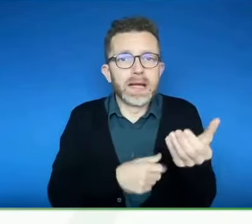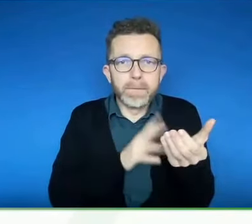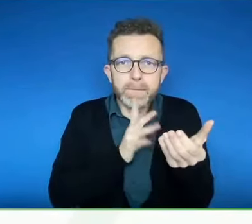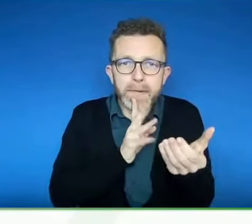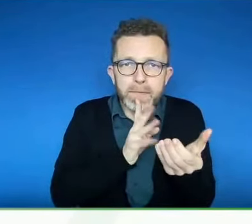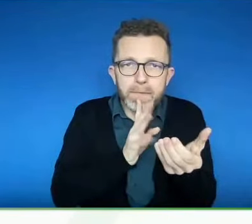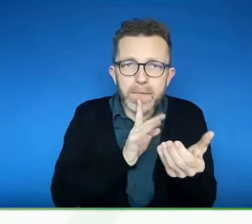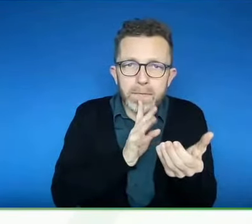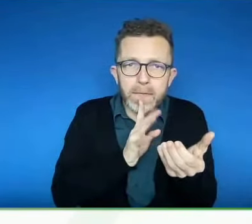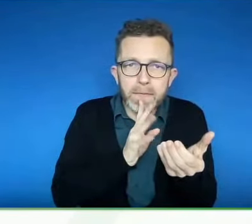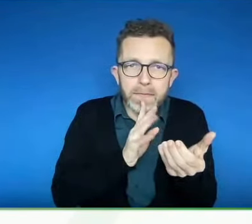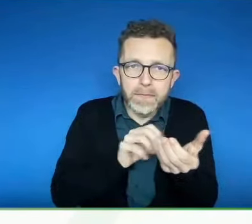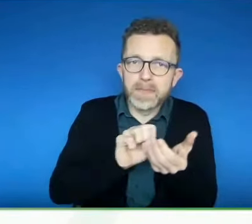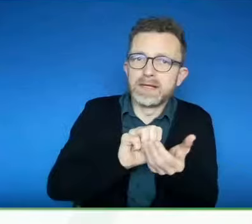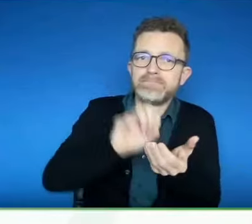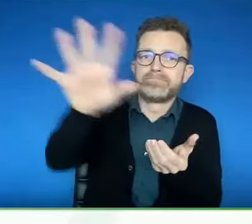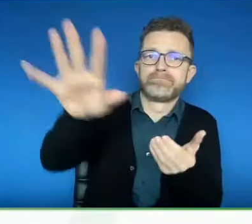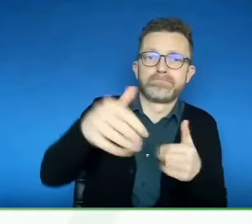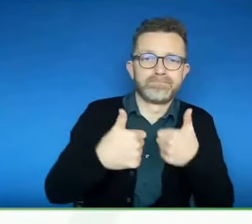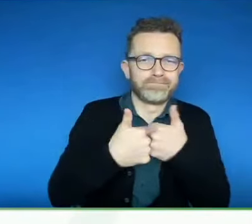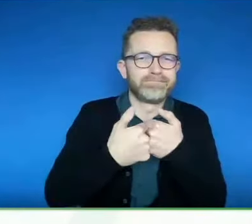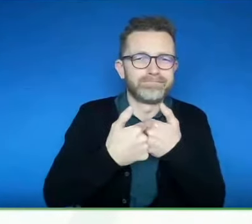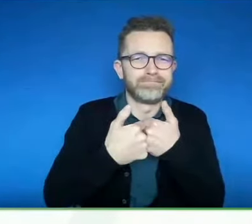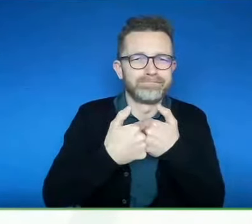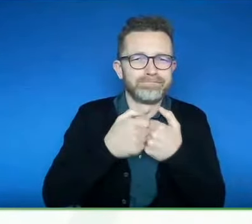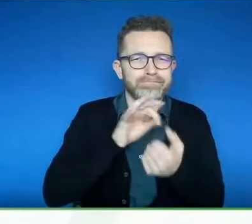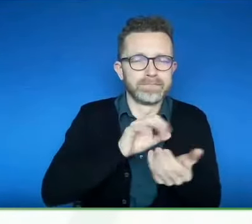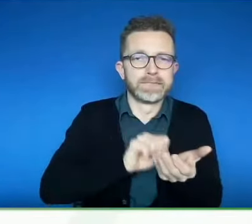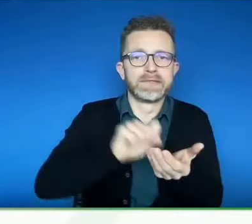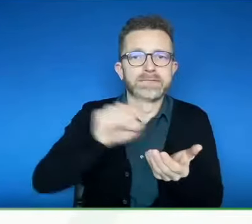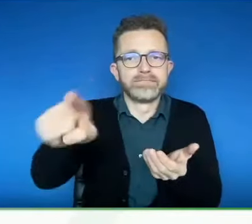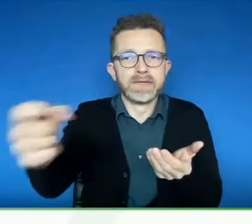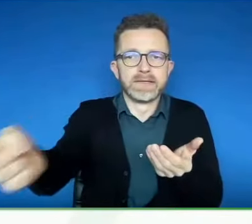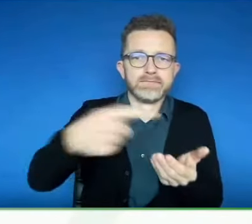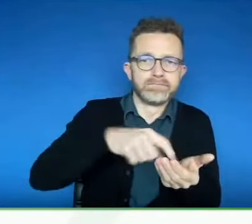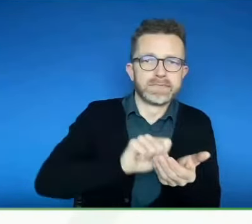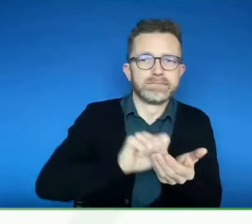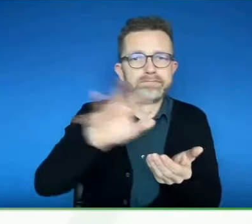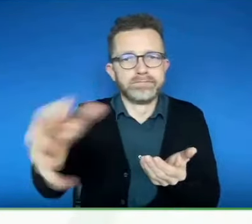advocates in such active roles she became not only aware of her